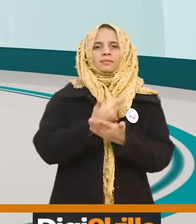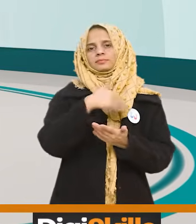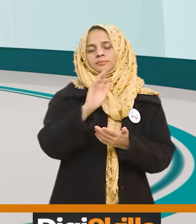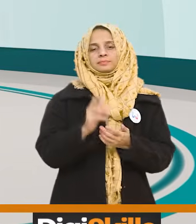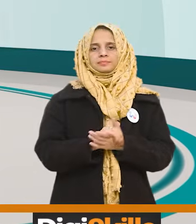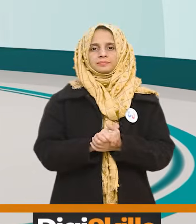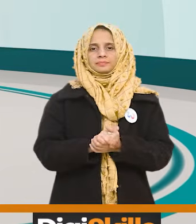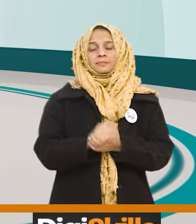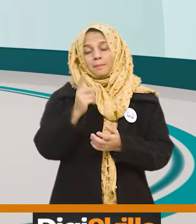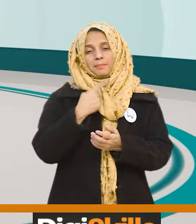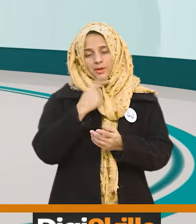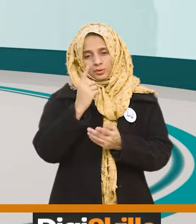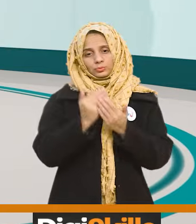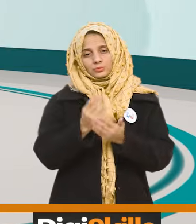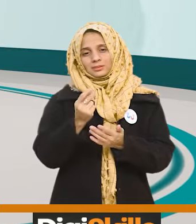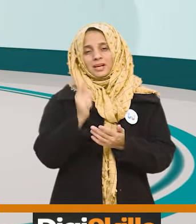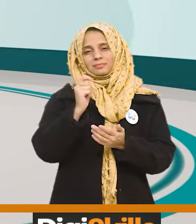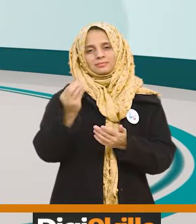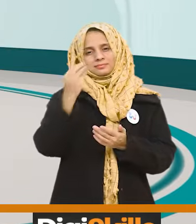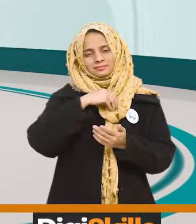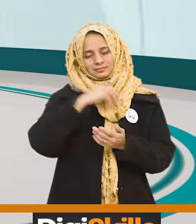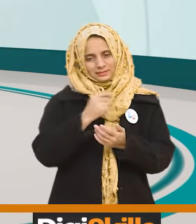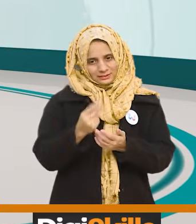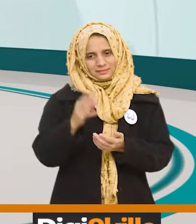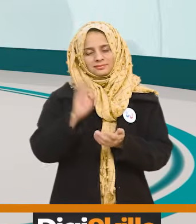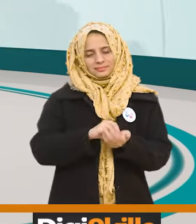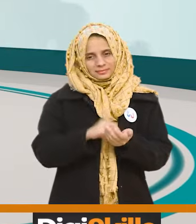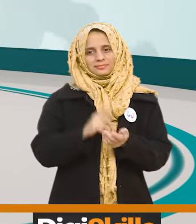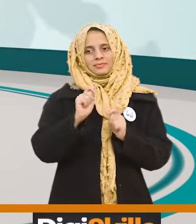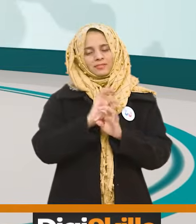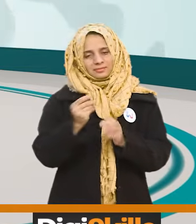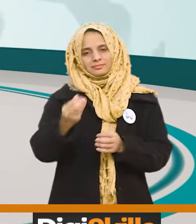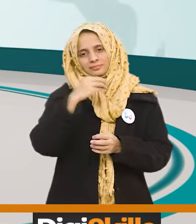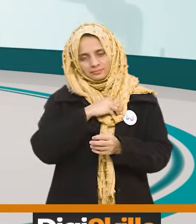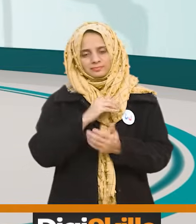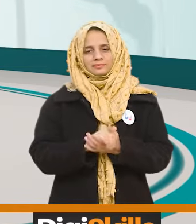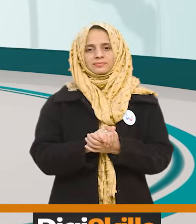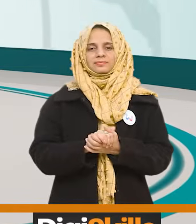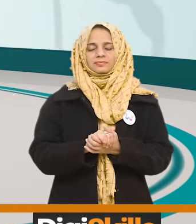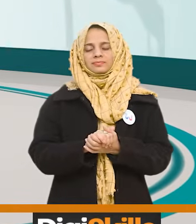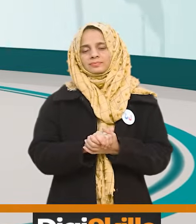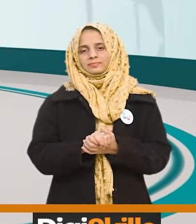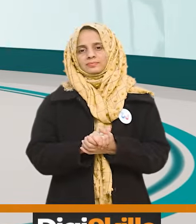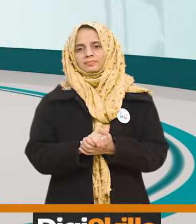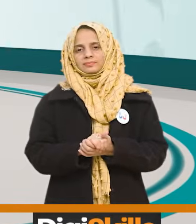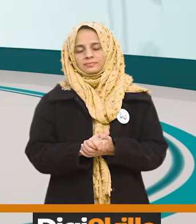So, my prayer is that you accept the Project Award as soon as possible and you get the money to complete your work.